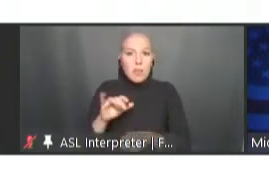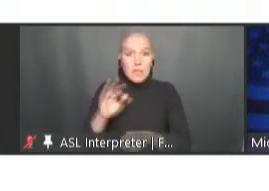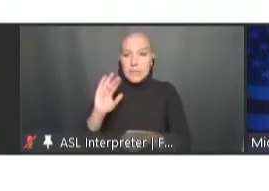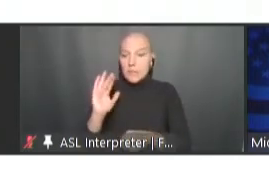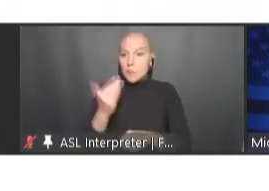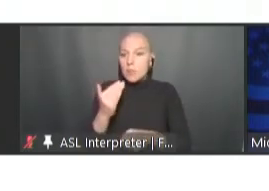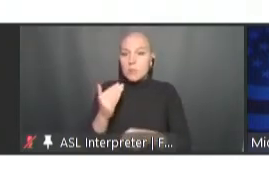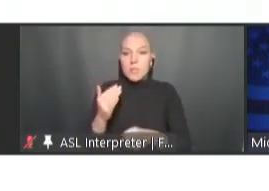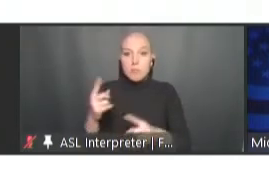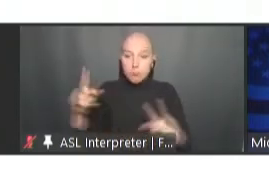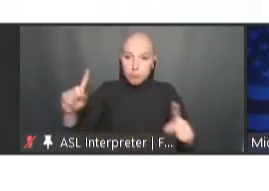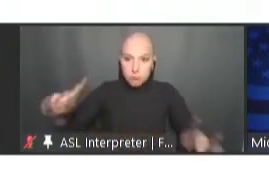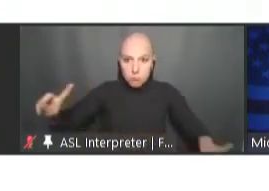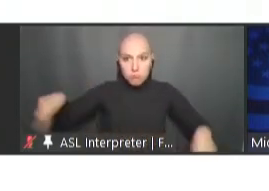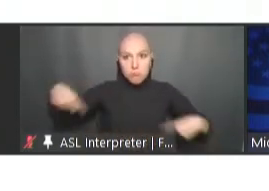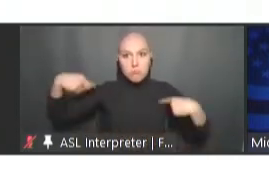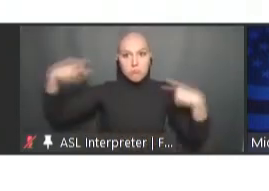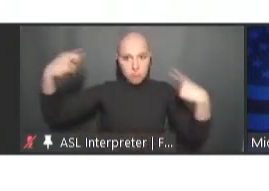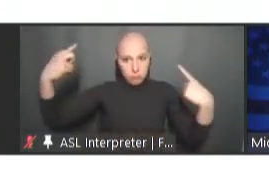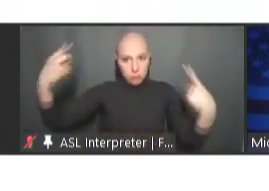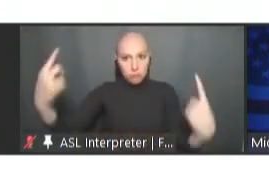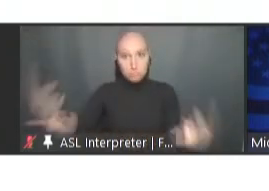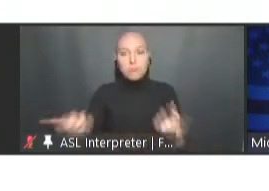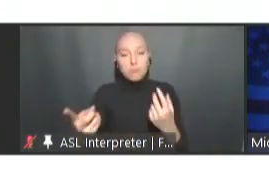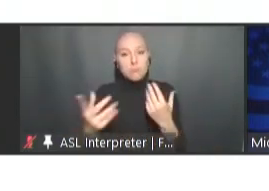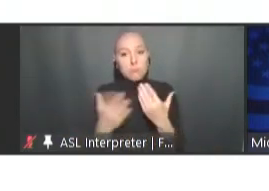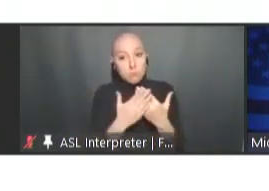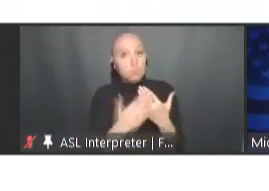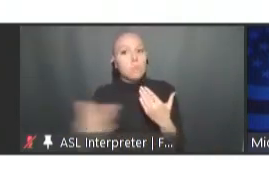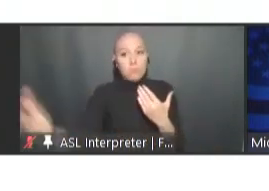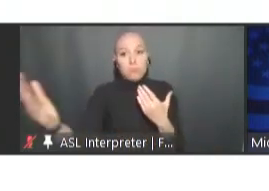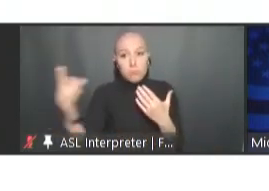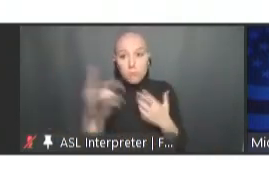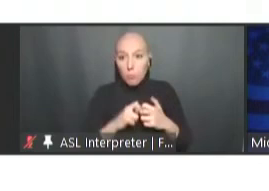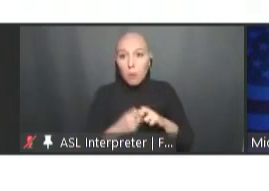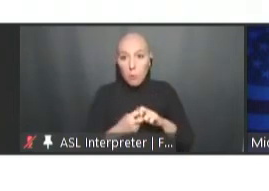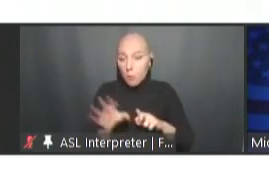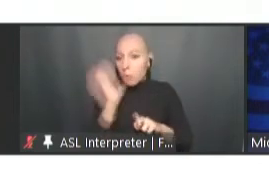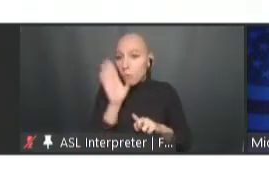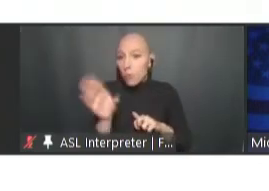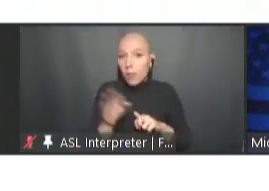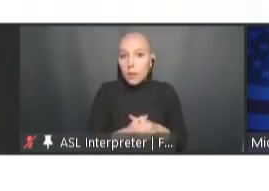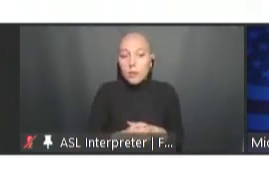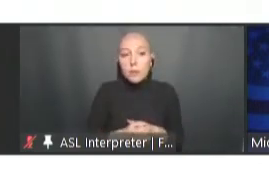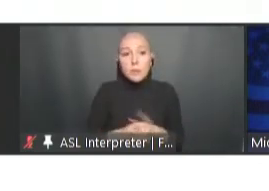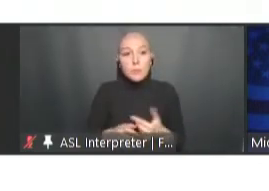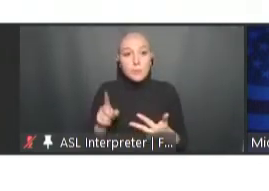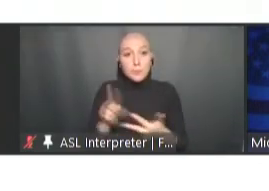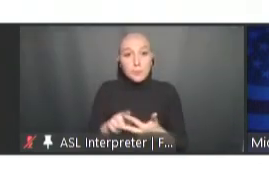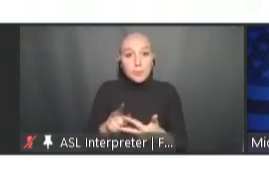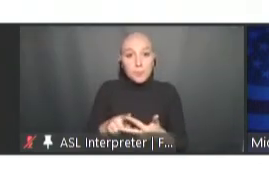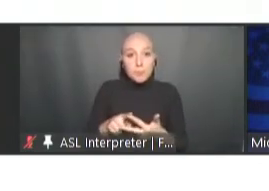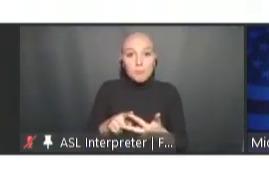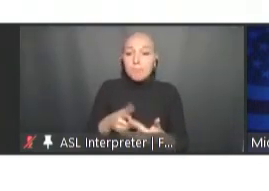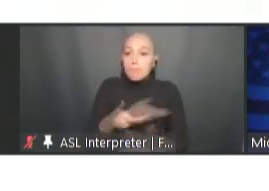and challenge for us going forward, empowering our healthcare workers who have a special role to play